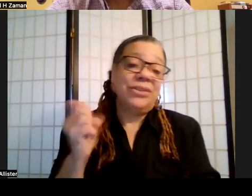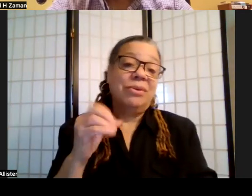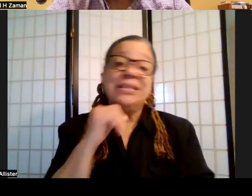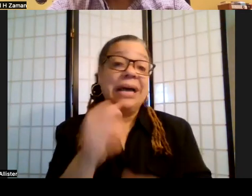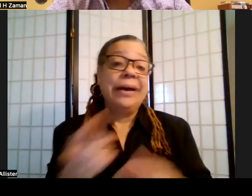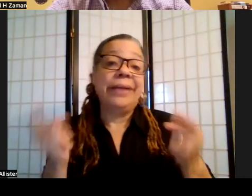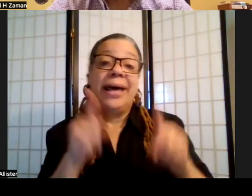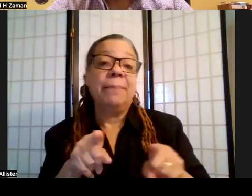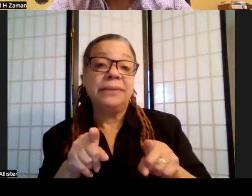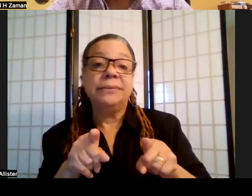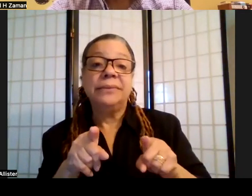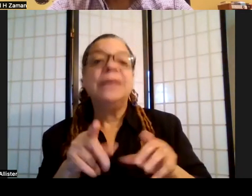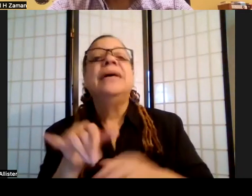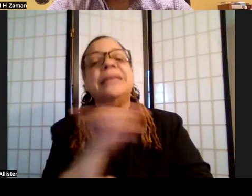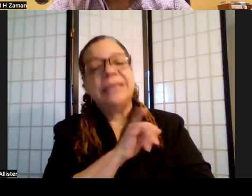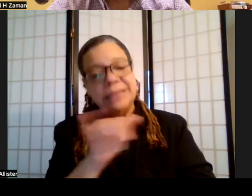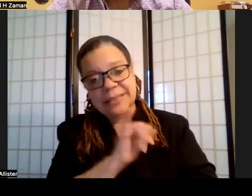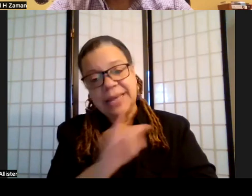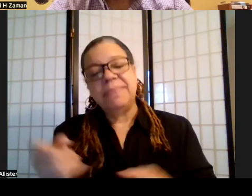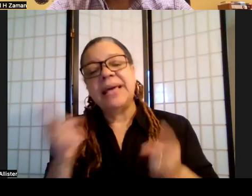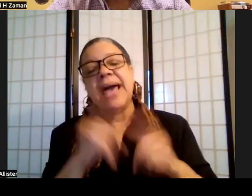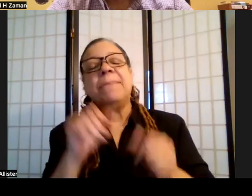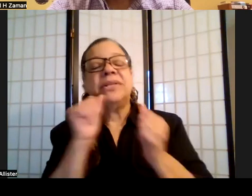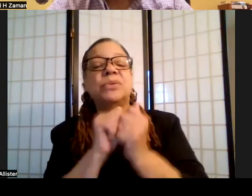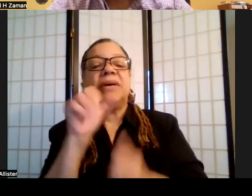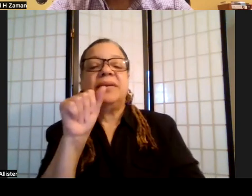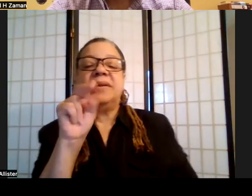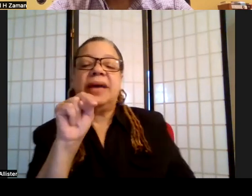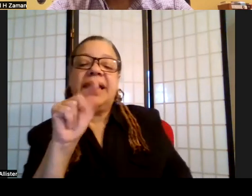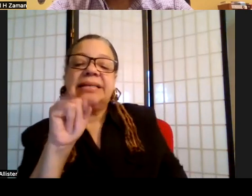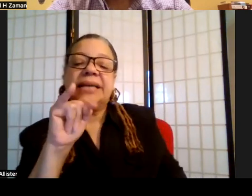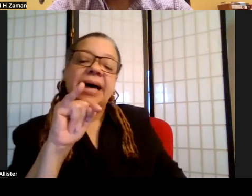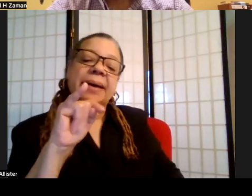And the same thing happens with antibiotics, but the-- and not just antibiotics.